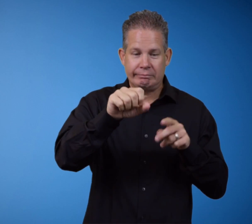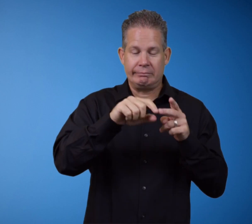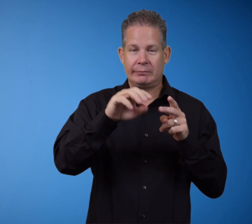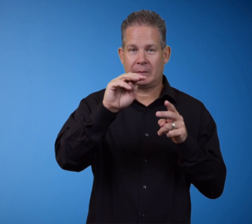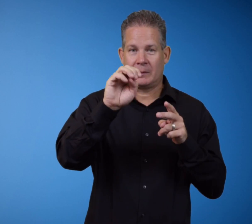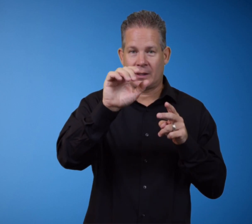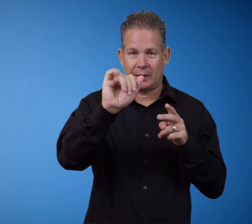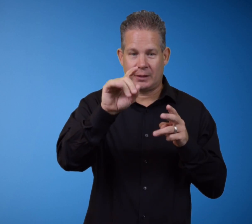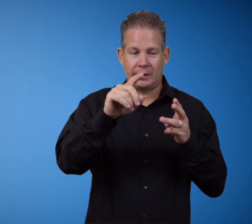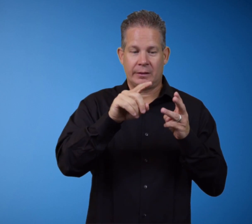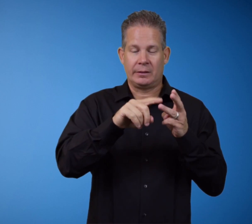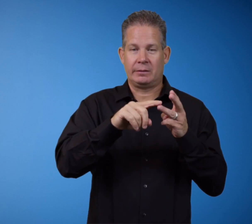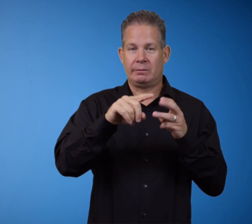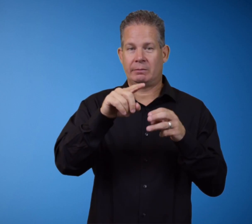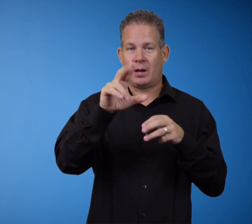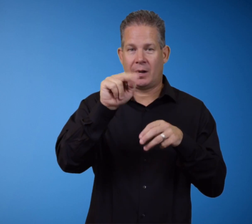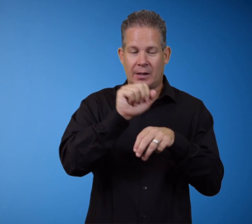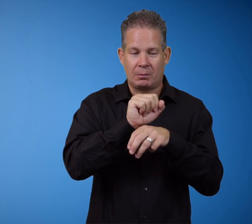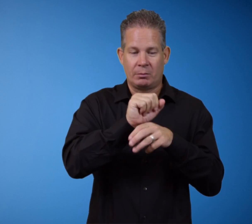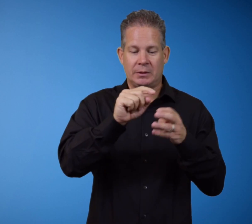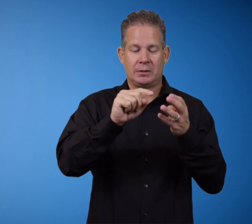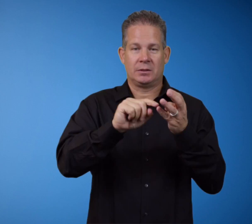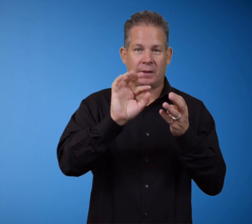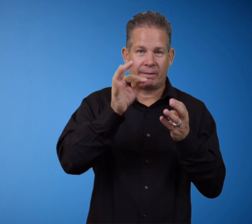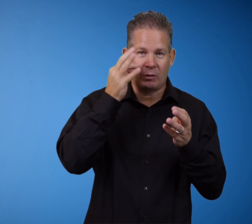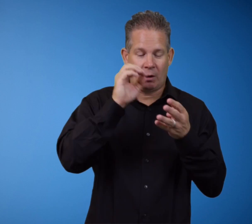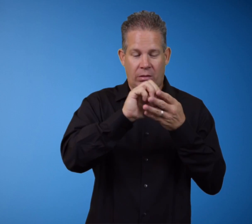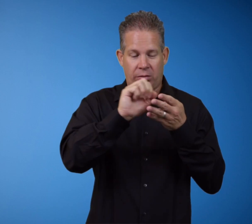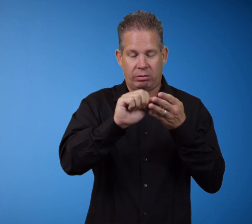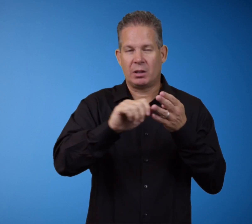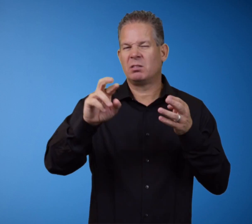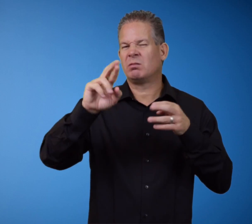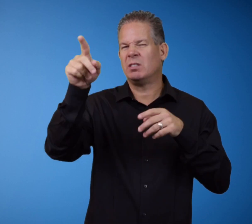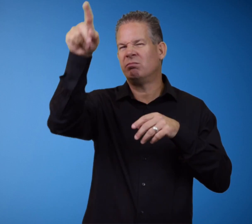for taxes such as social security, Medicare, unemployment and federal taxes.